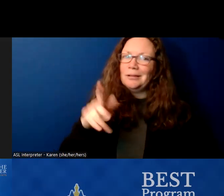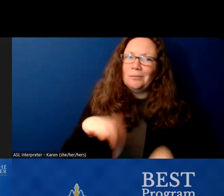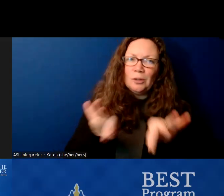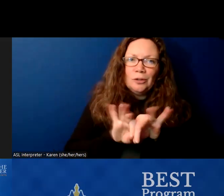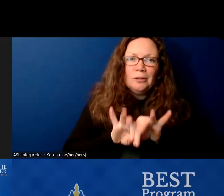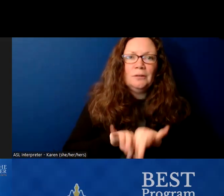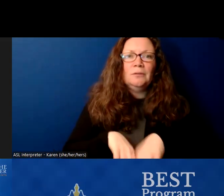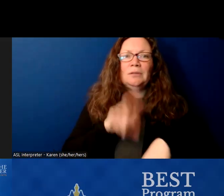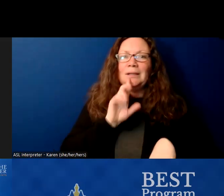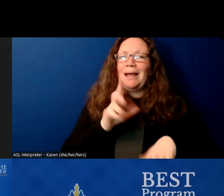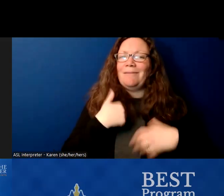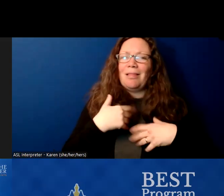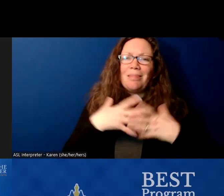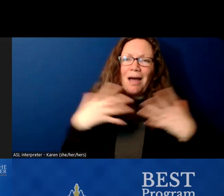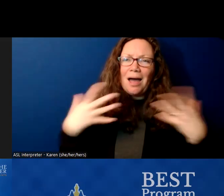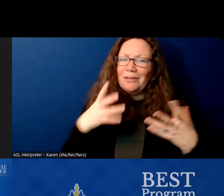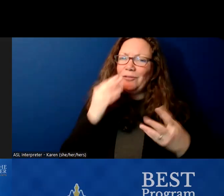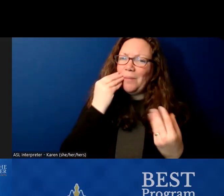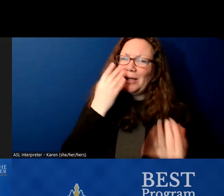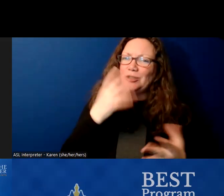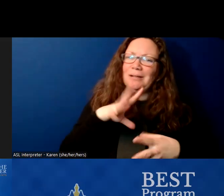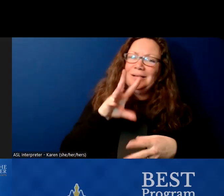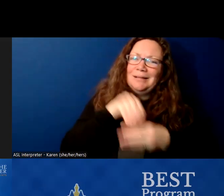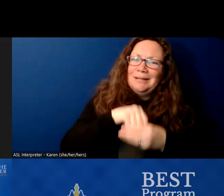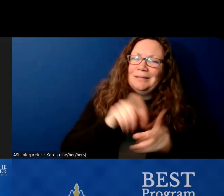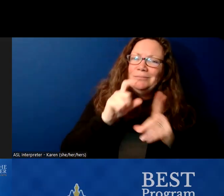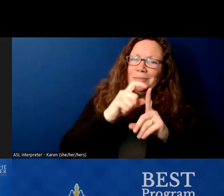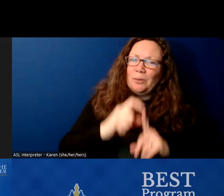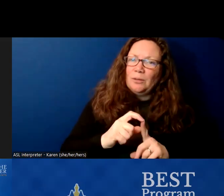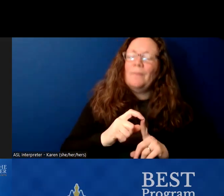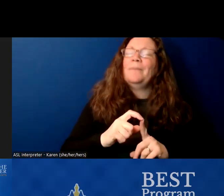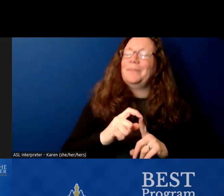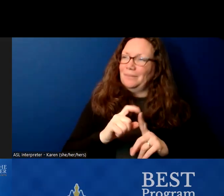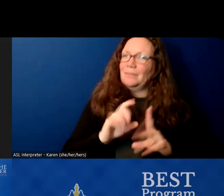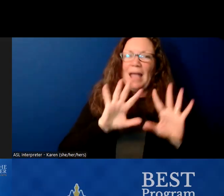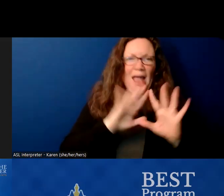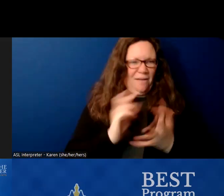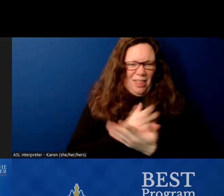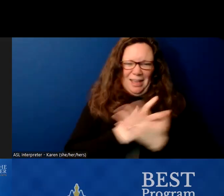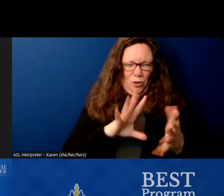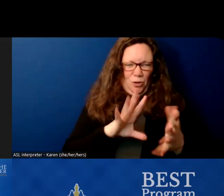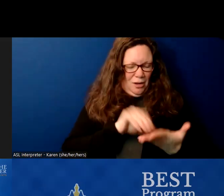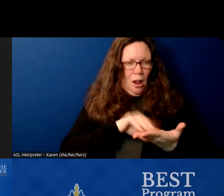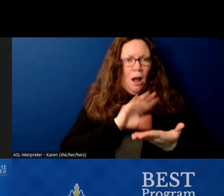tools, and mosaic terminology will ensure day one competence to smoothly proceed with financial transactions.